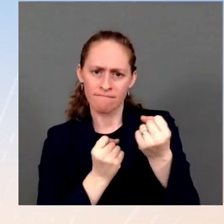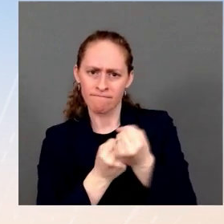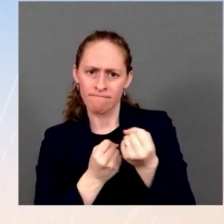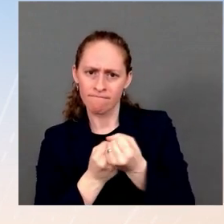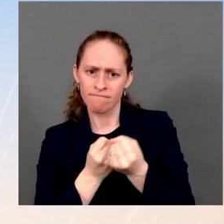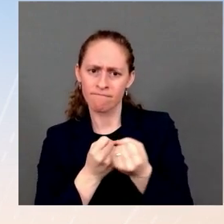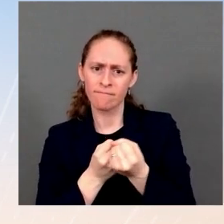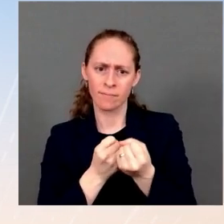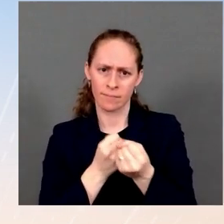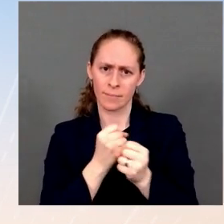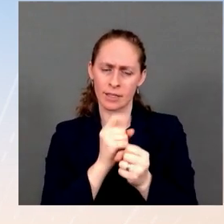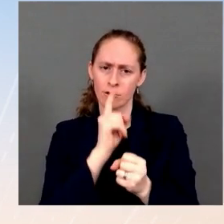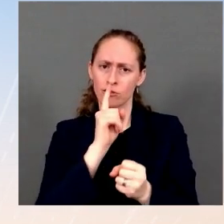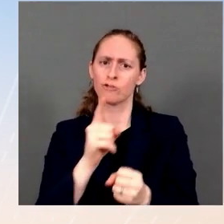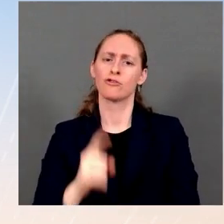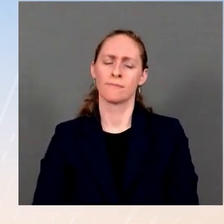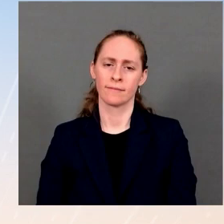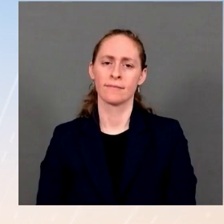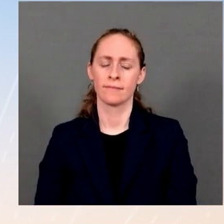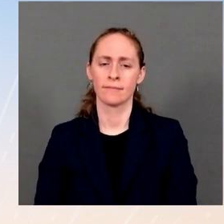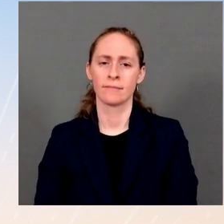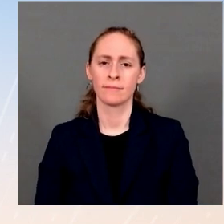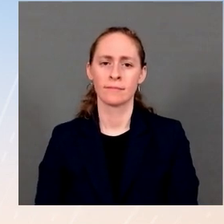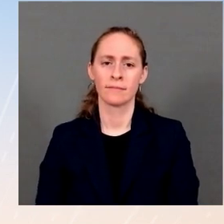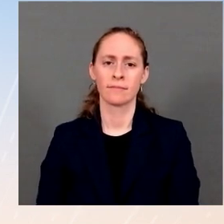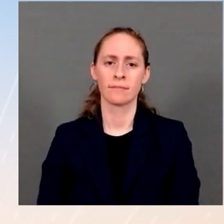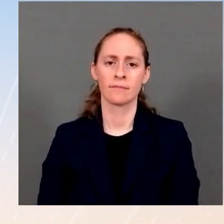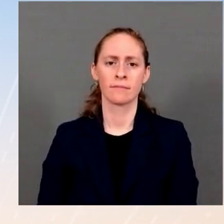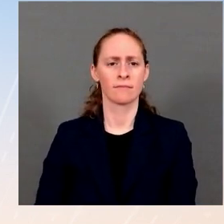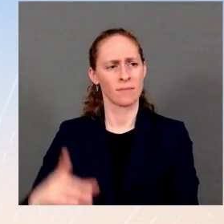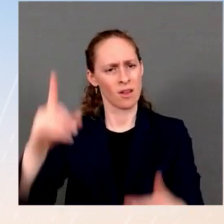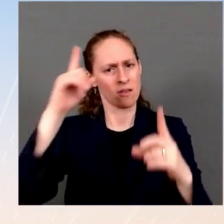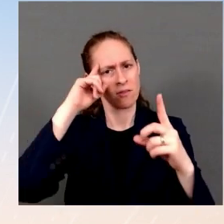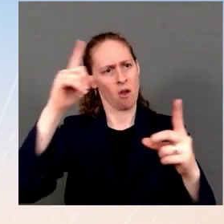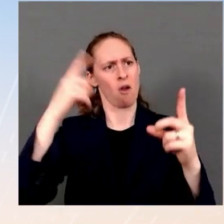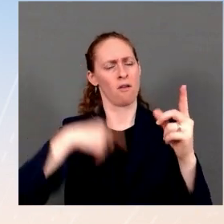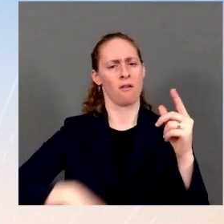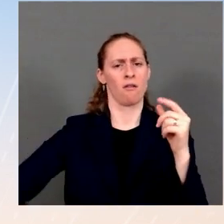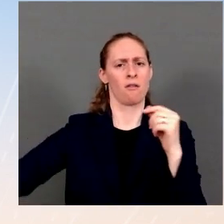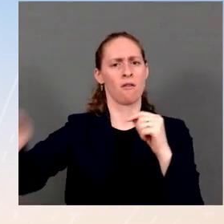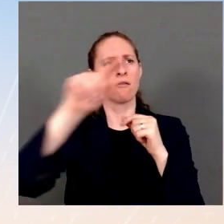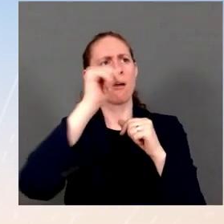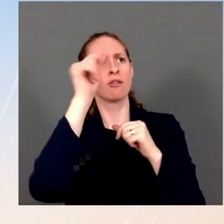and freeing Americans held against their will is a top Biden administration priority.